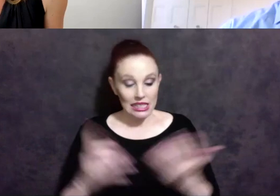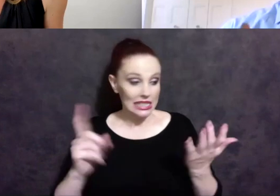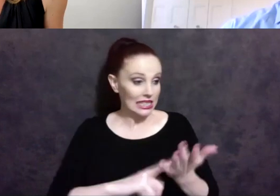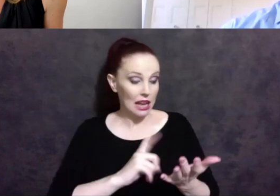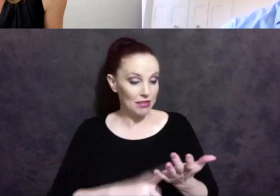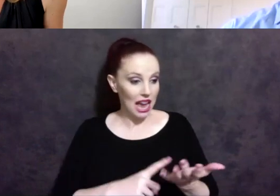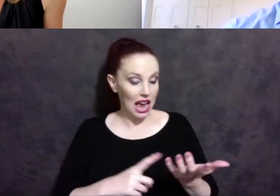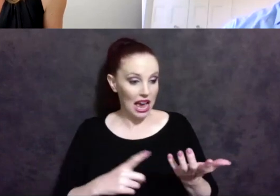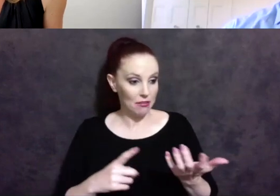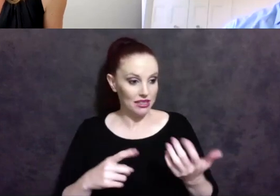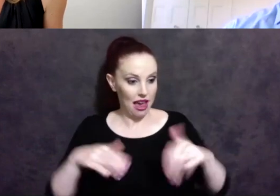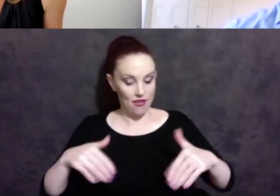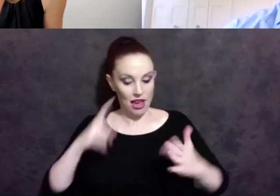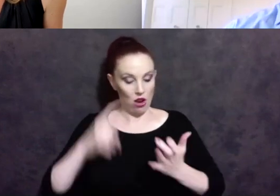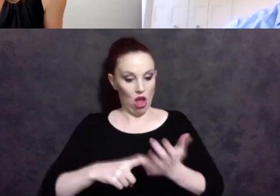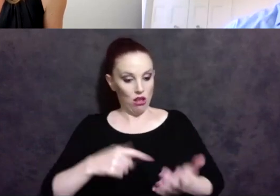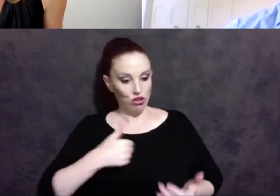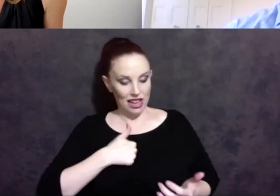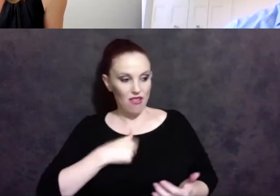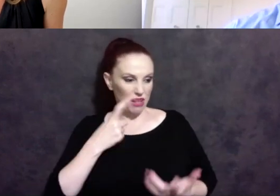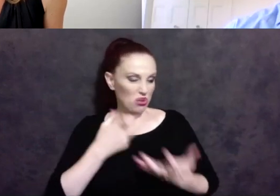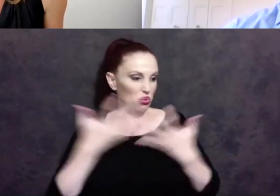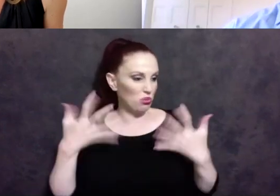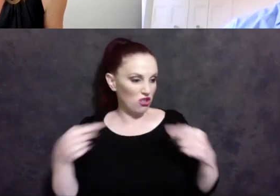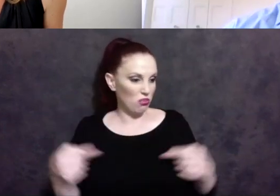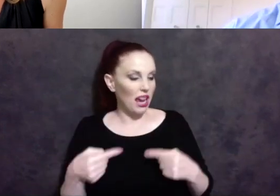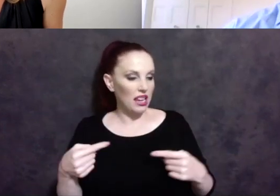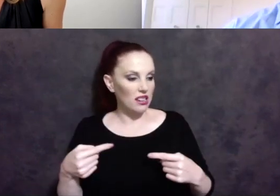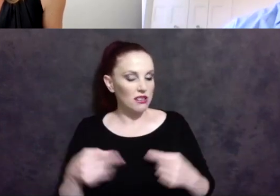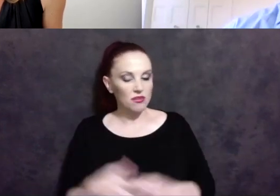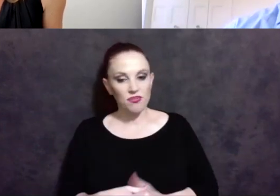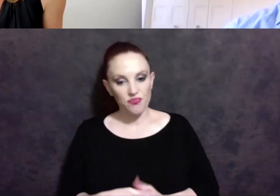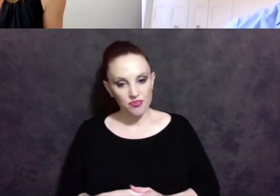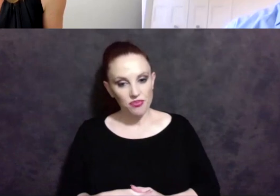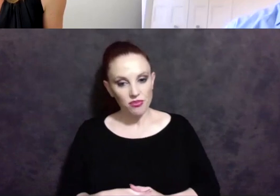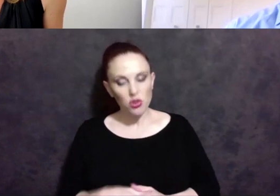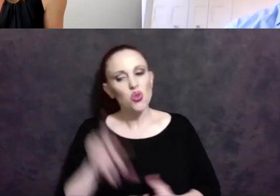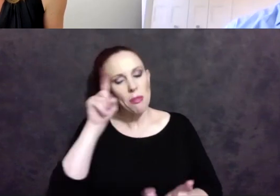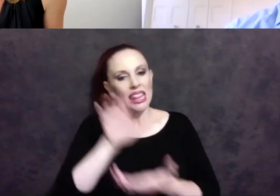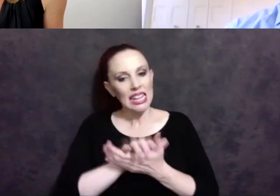acknowledge it to themselves because it is so painful, so believe people when they do